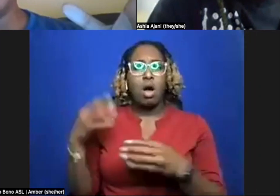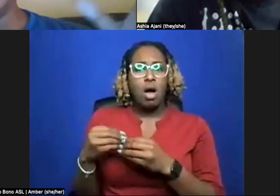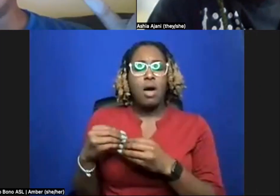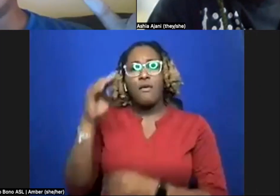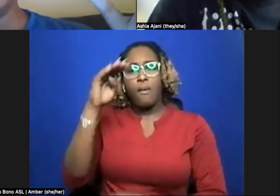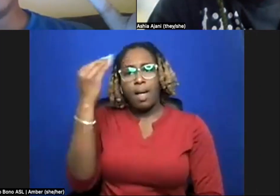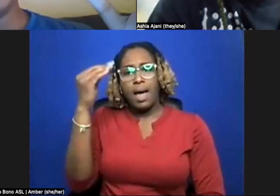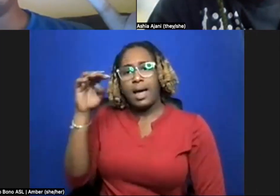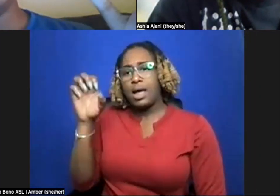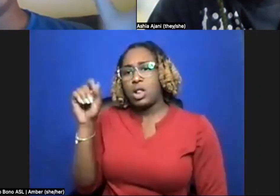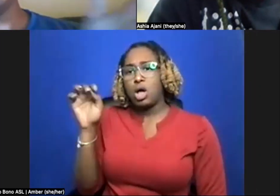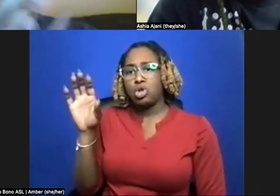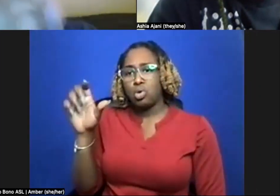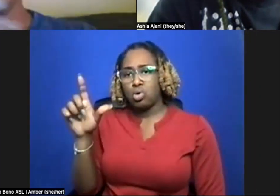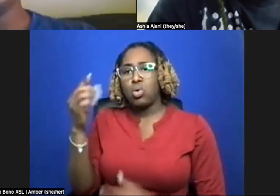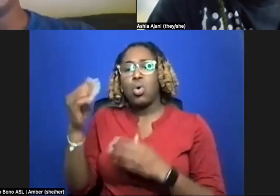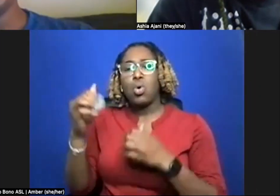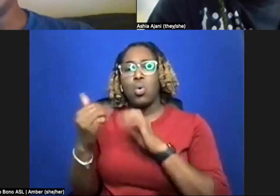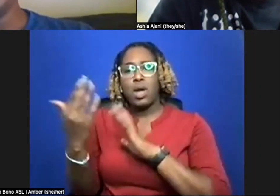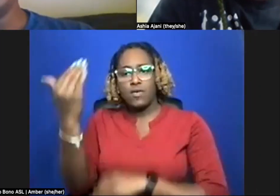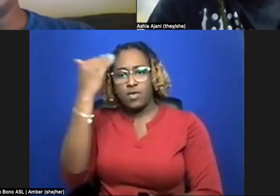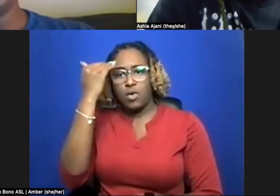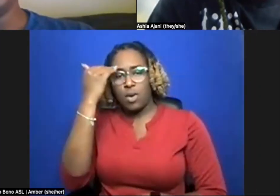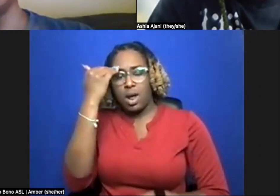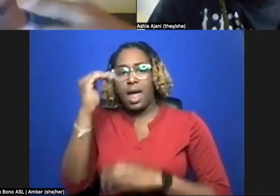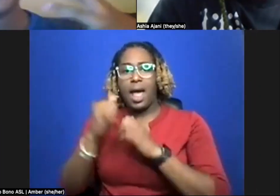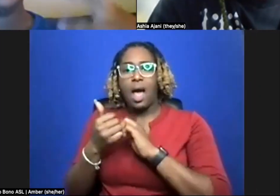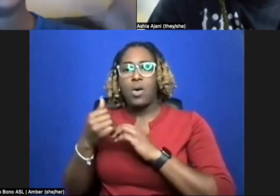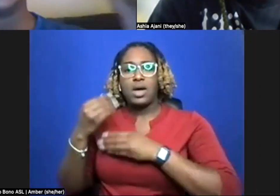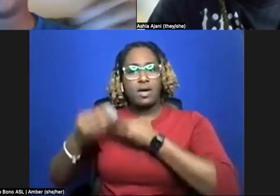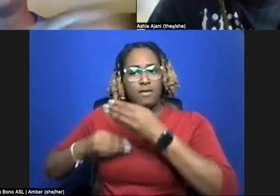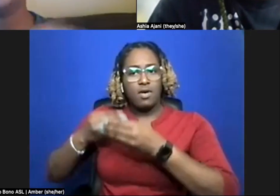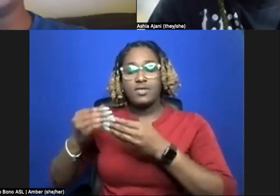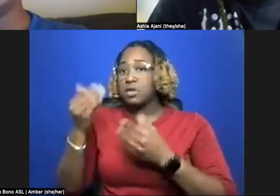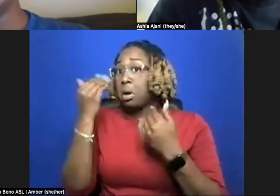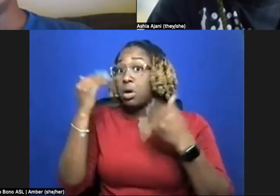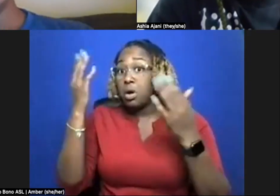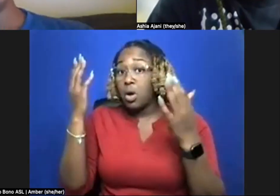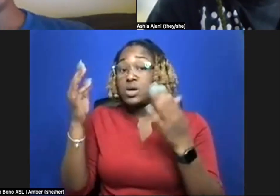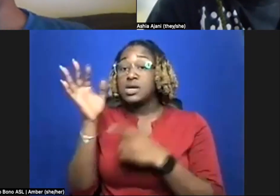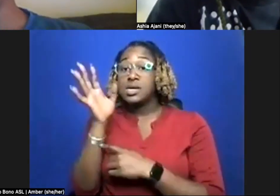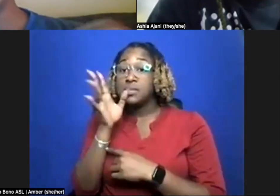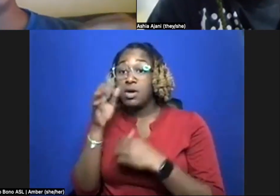knowing, in a way that allows to unknown and so the speaker has curiosity and reverence for the